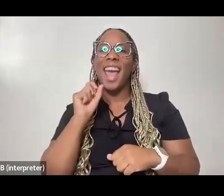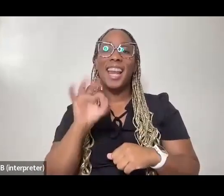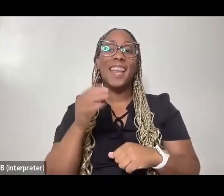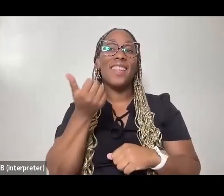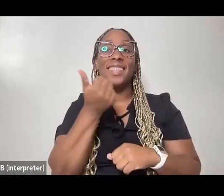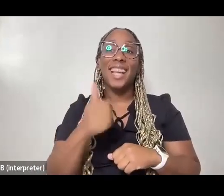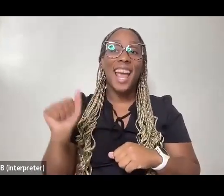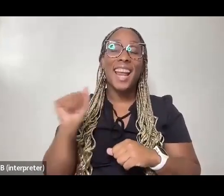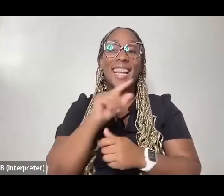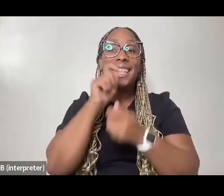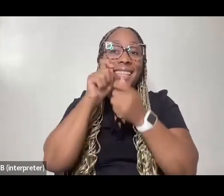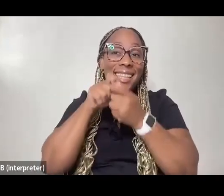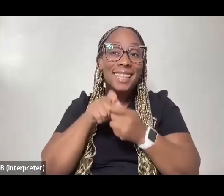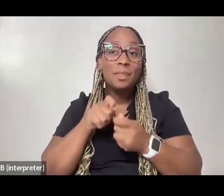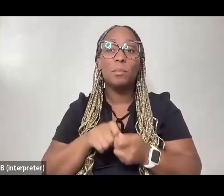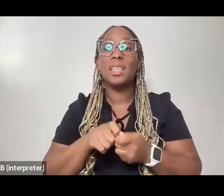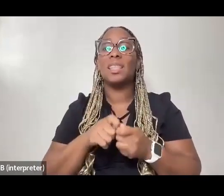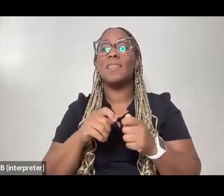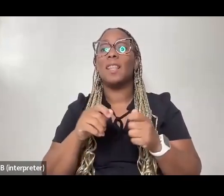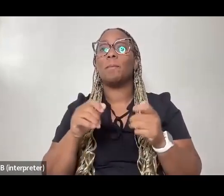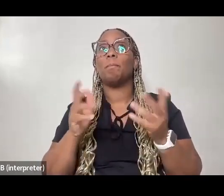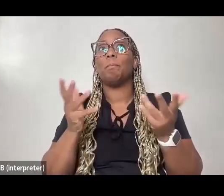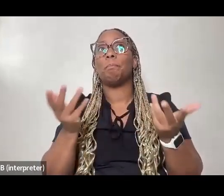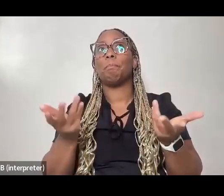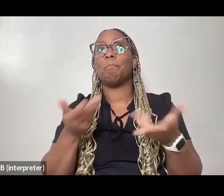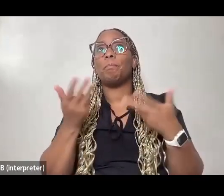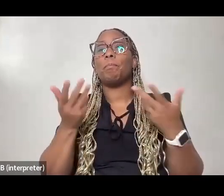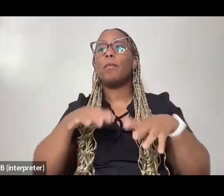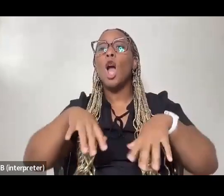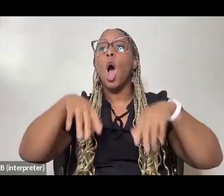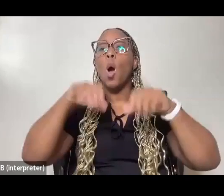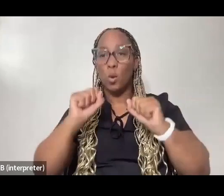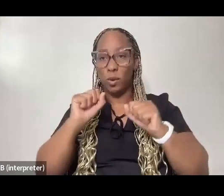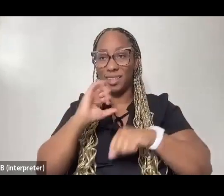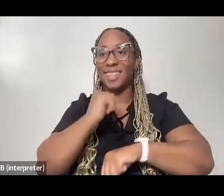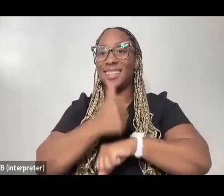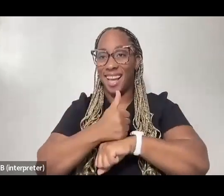specific, like, host settings that you have to do.